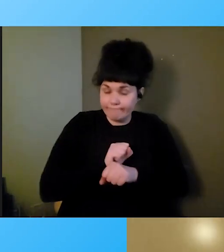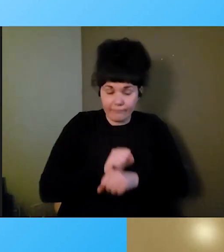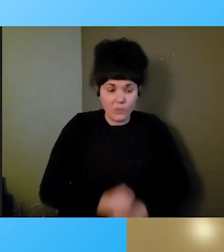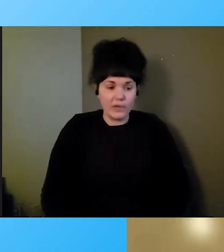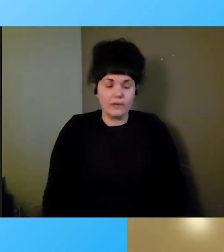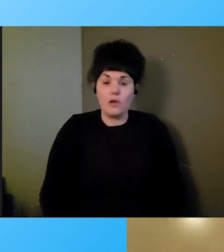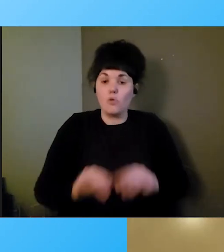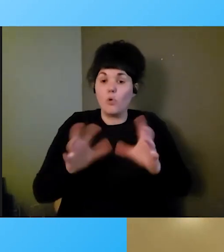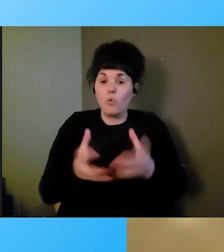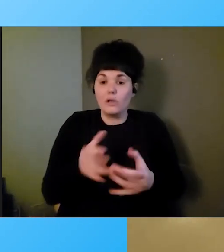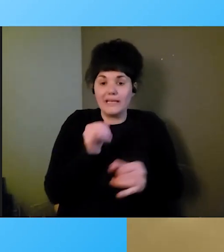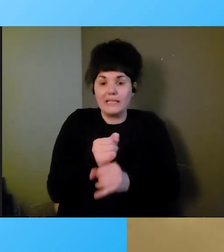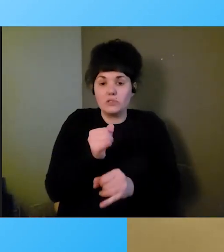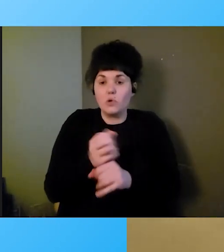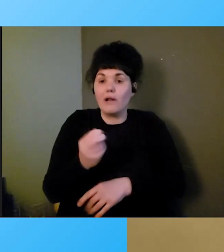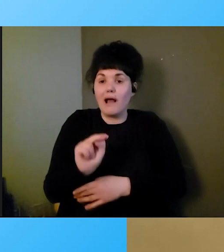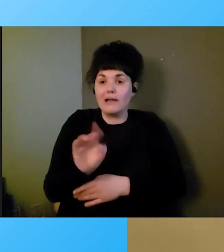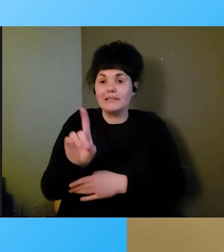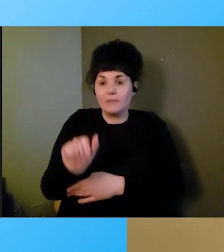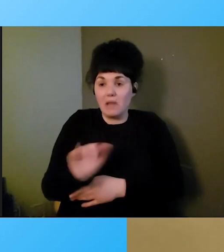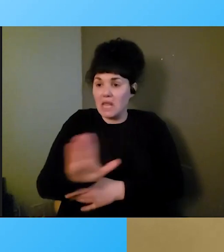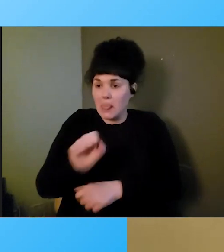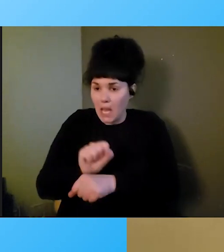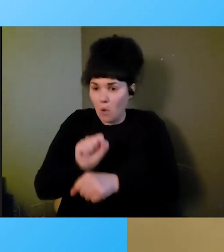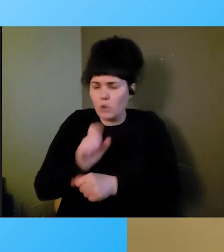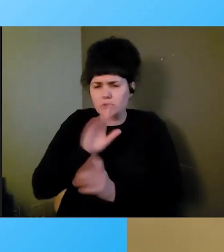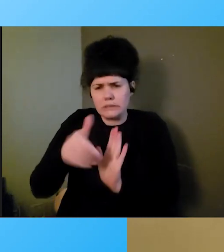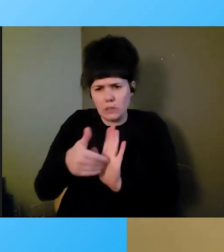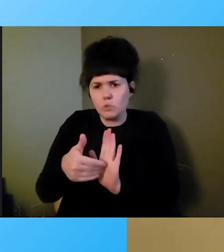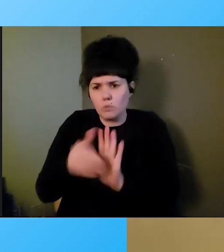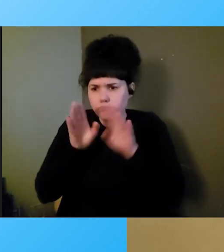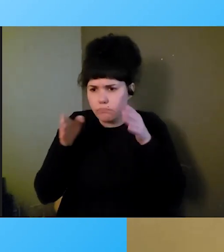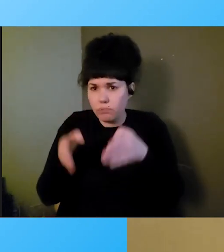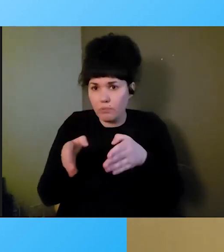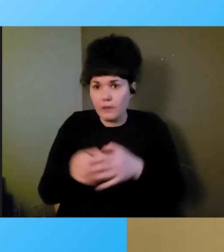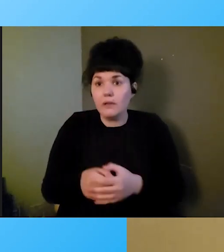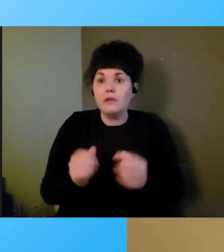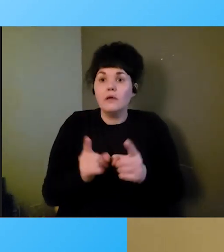institute on disability does. And as well very much an